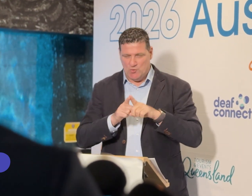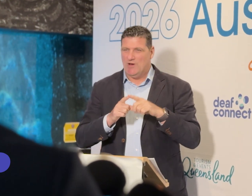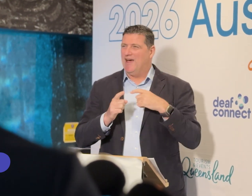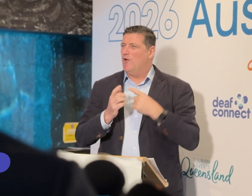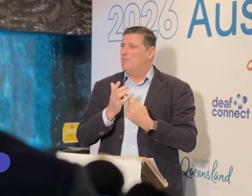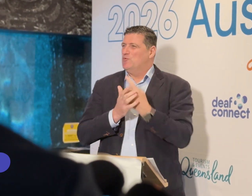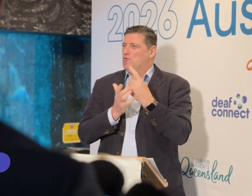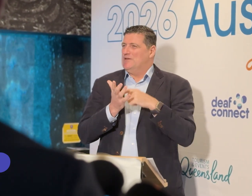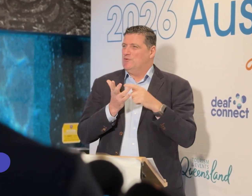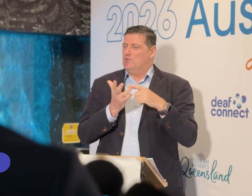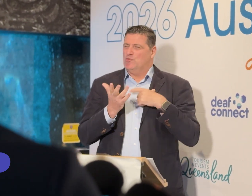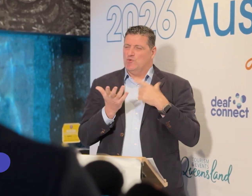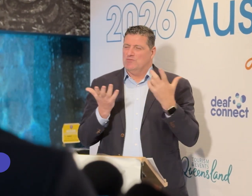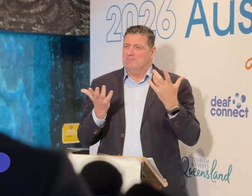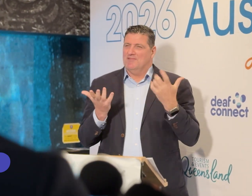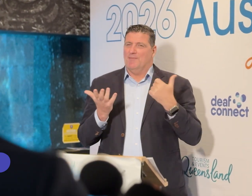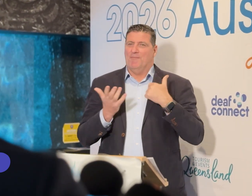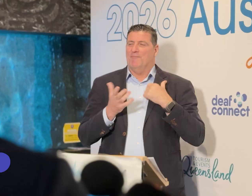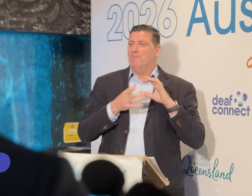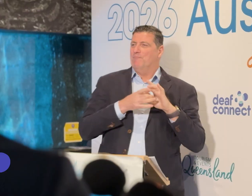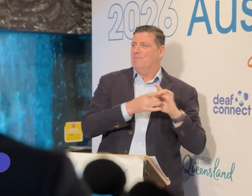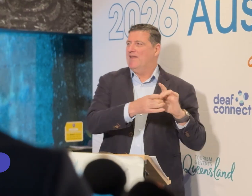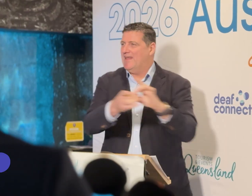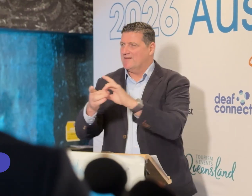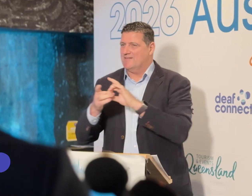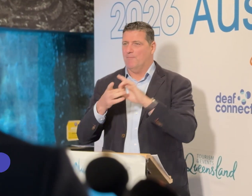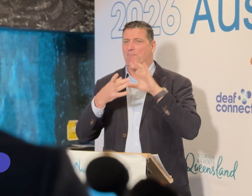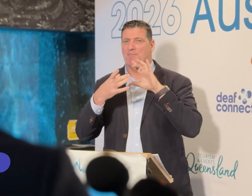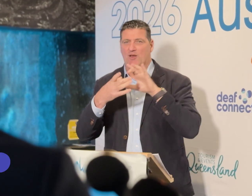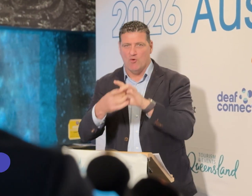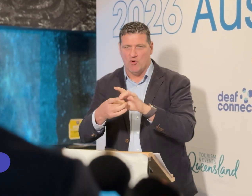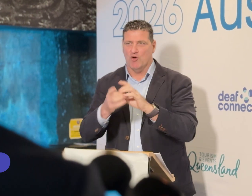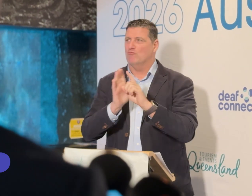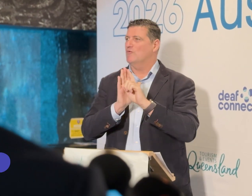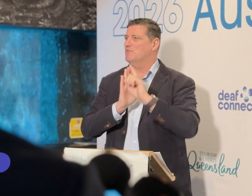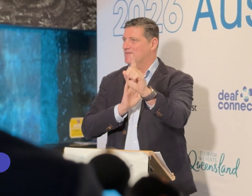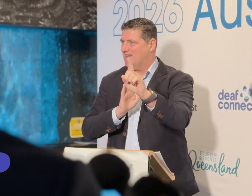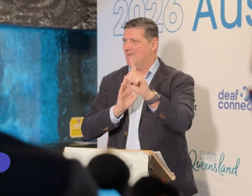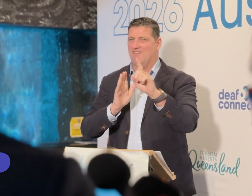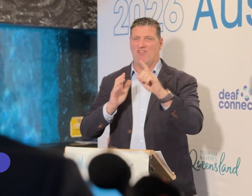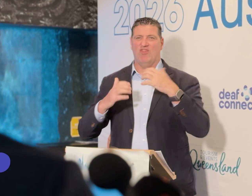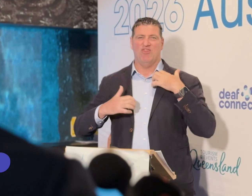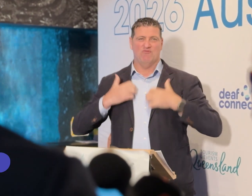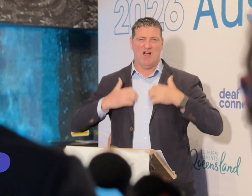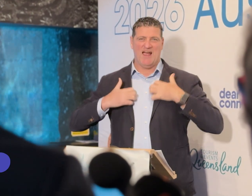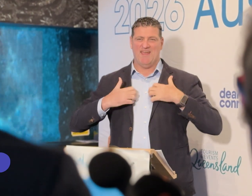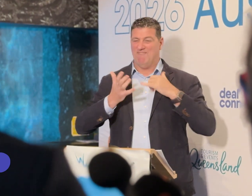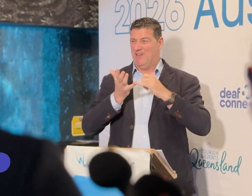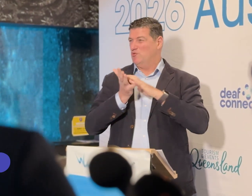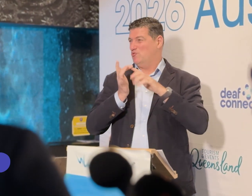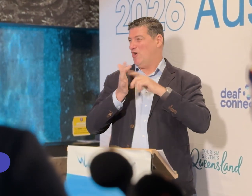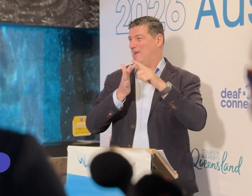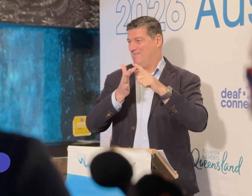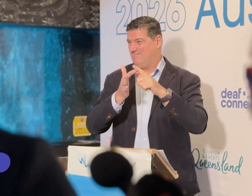it's an opportunity to feel a belonging, to represent, to thrive and shine as a Deaf athlete